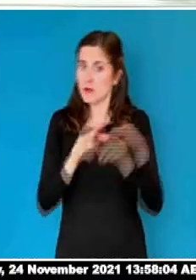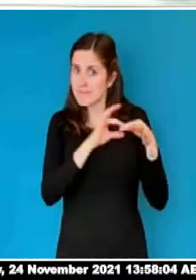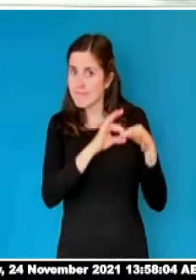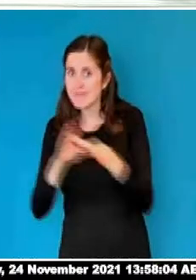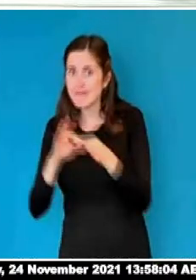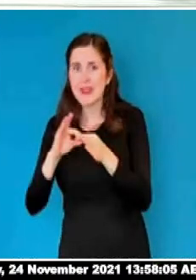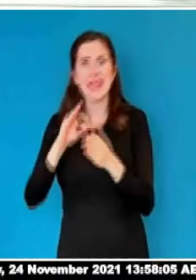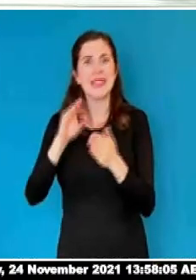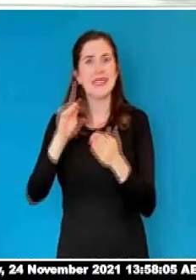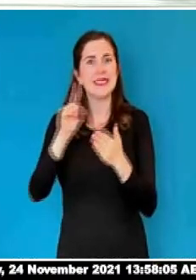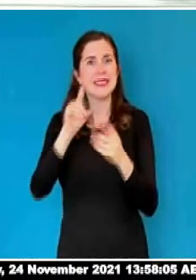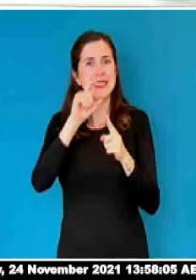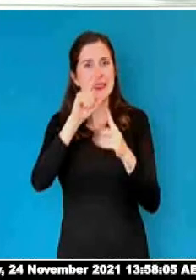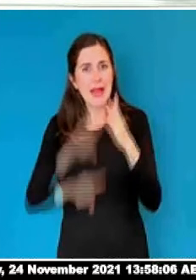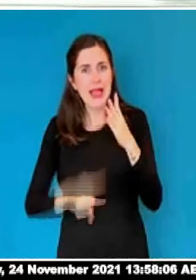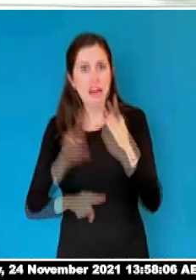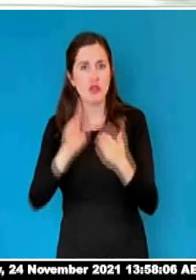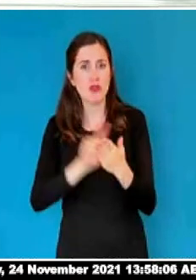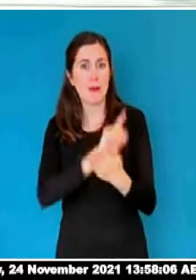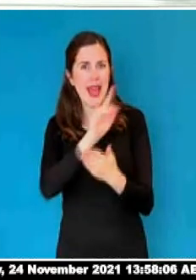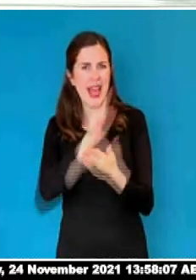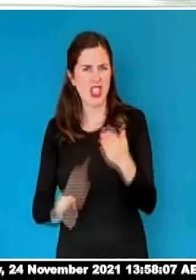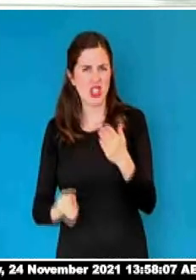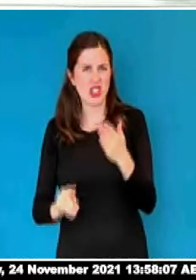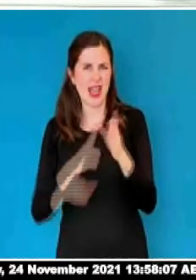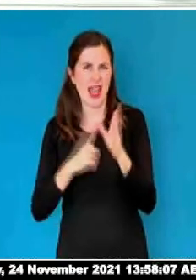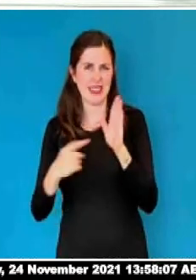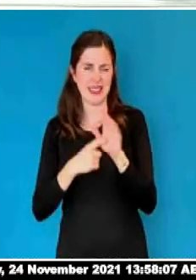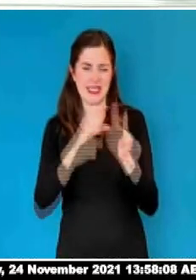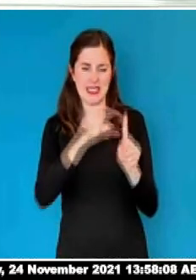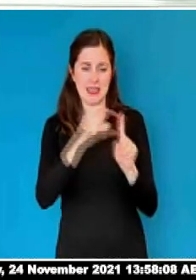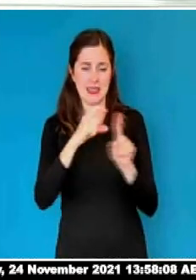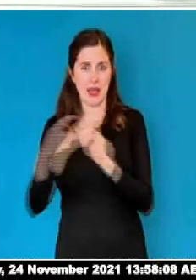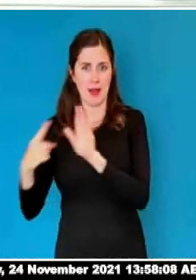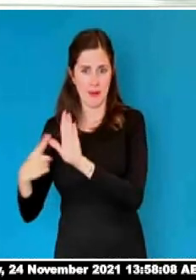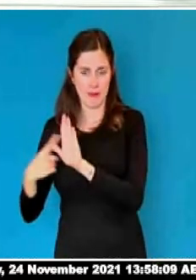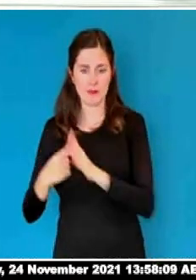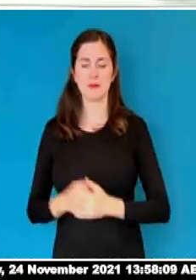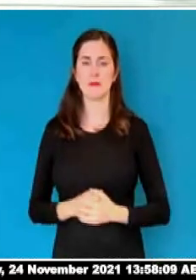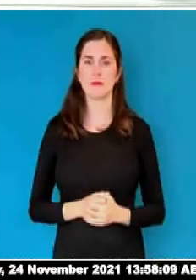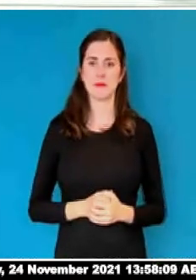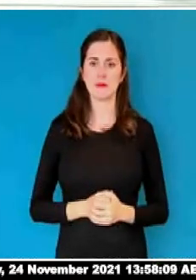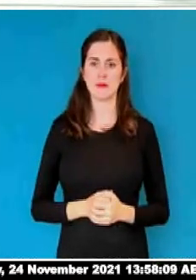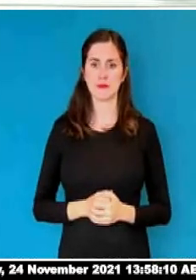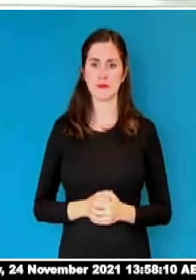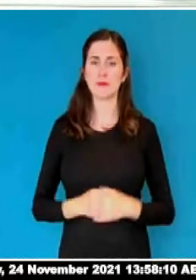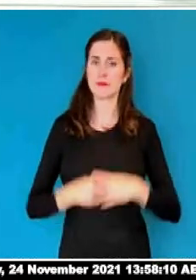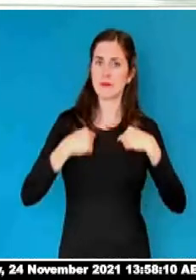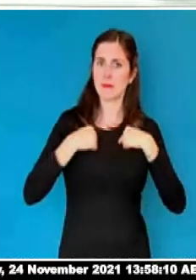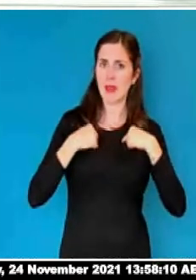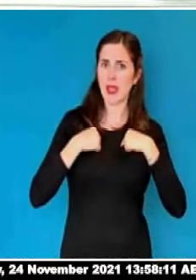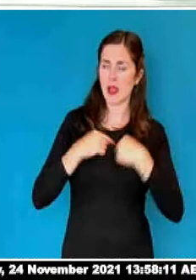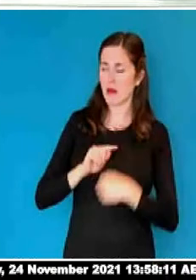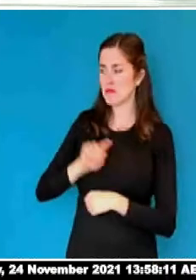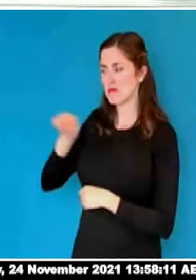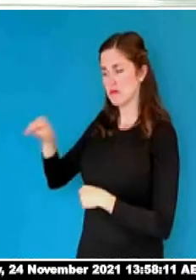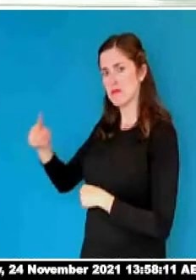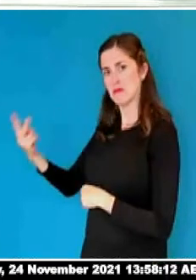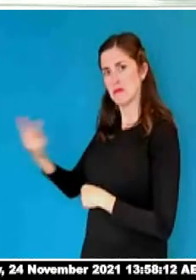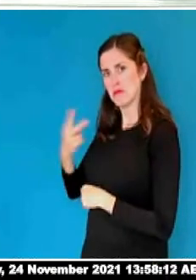legislation, and in that regard both Ms Johnston and myself considered